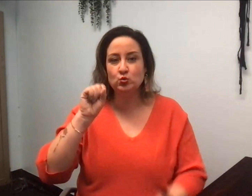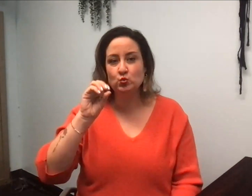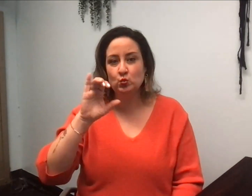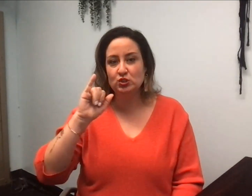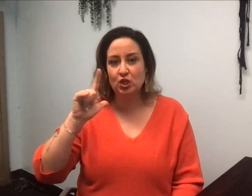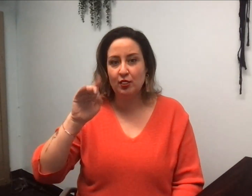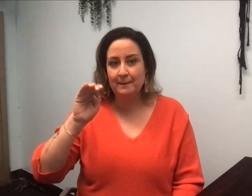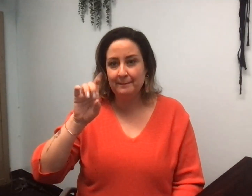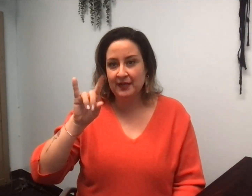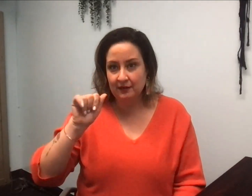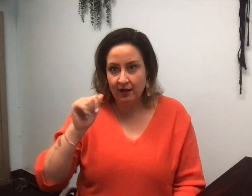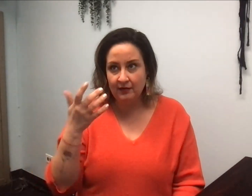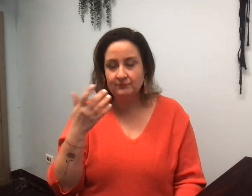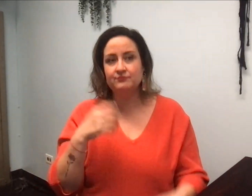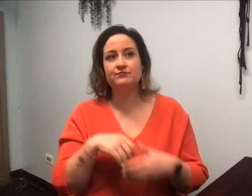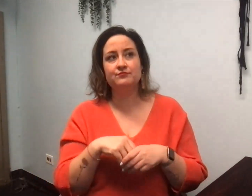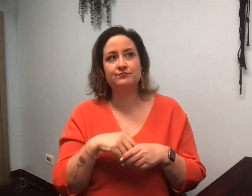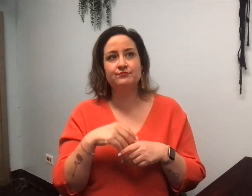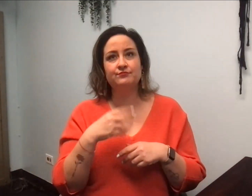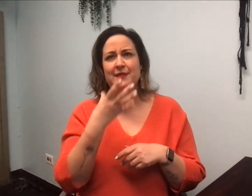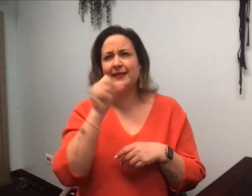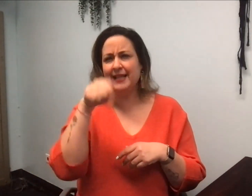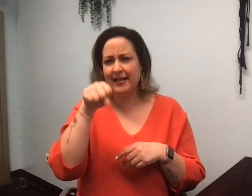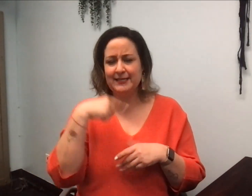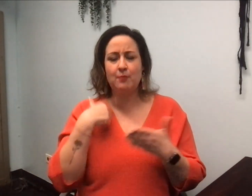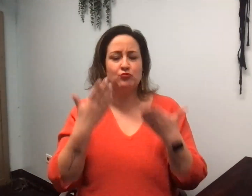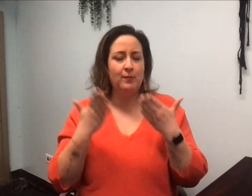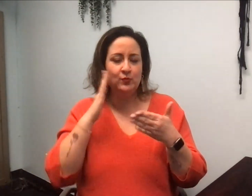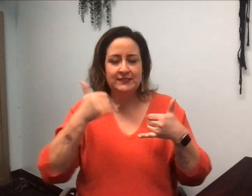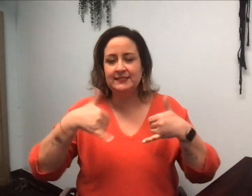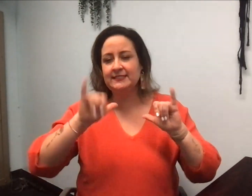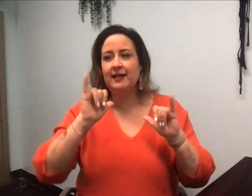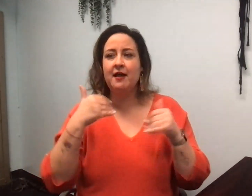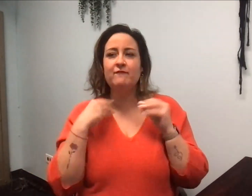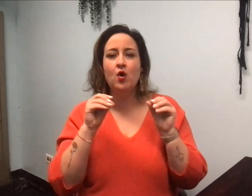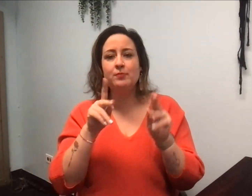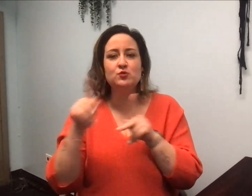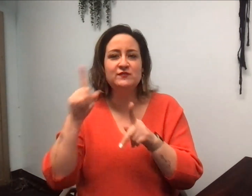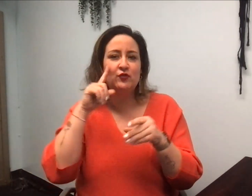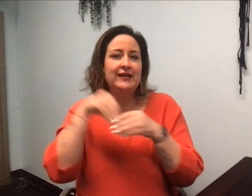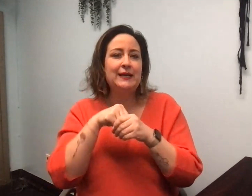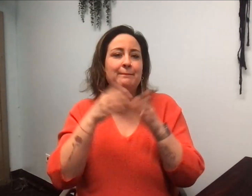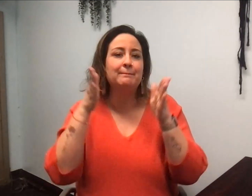Doubtful, because my show is based exclusively with social media.